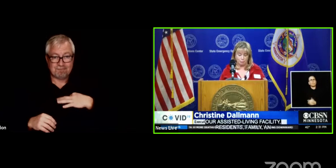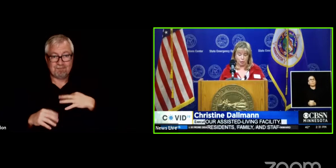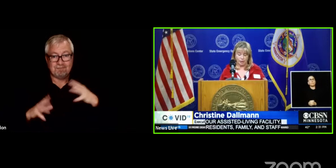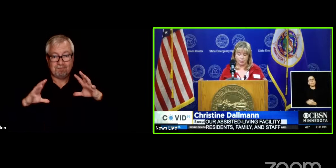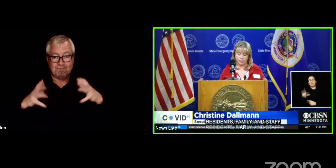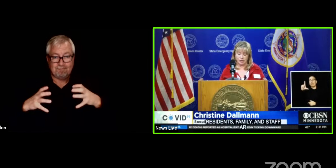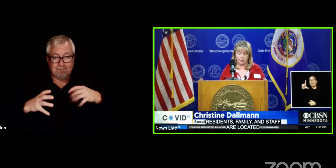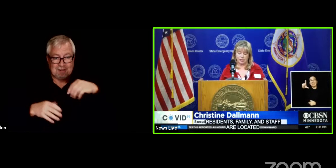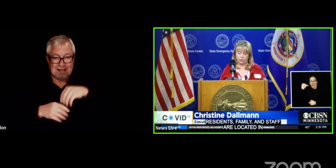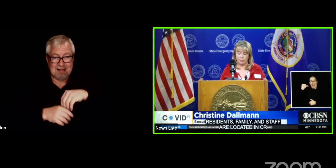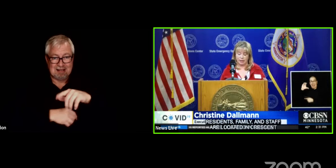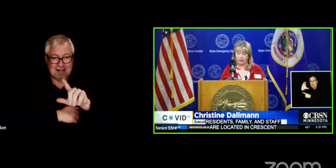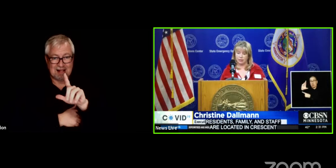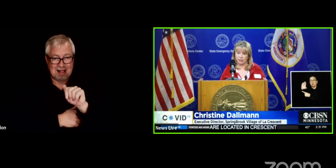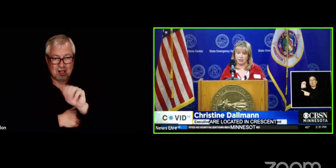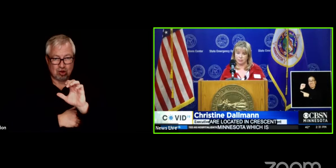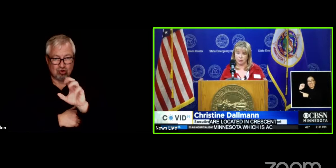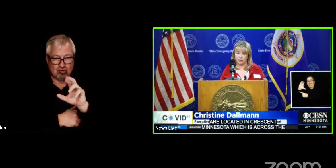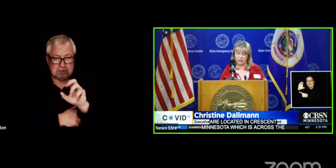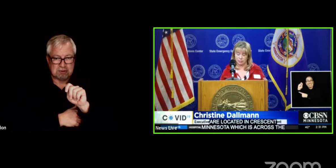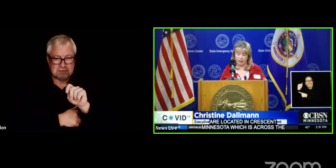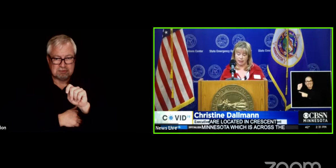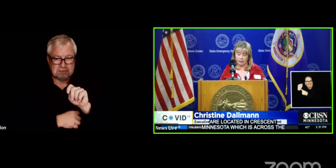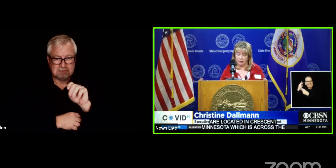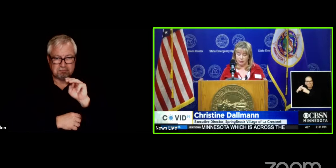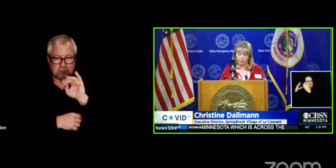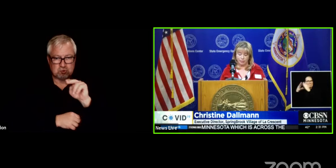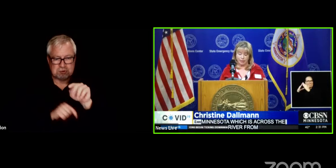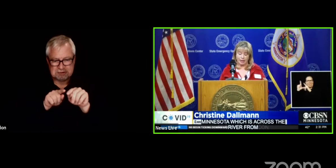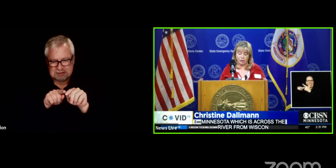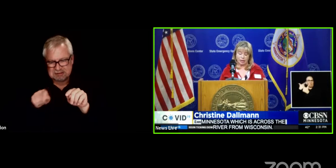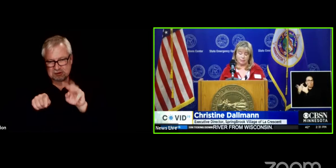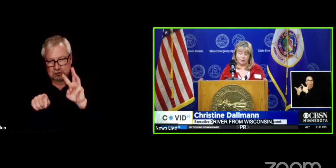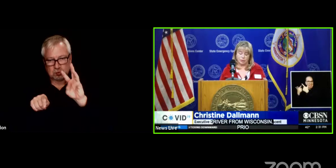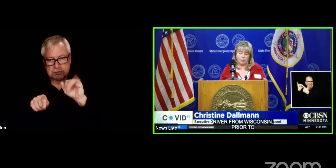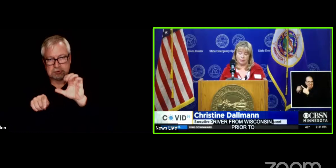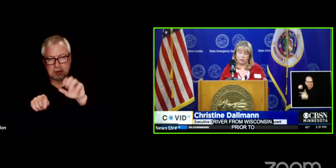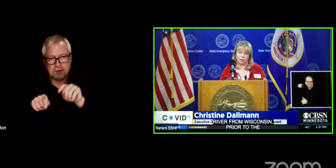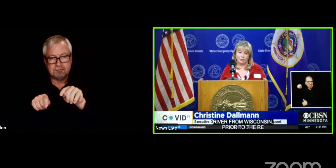PRIOR TO THE RECENT DRAMATIC INCREASE IN COMMUNITY SPREAD, WE WERE ACTUALLY ABLE TO OPEN UP TO GENERAL